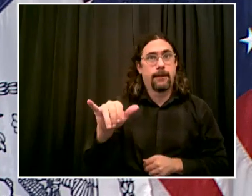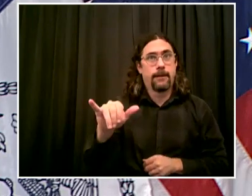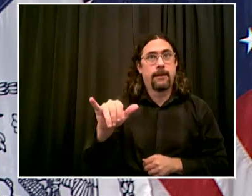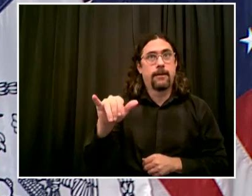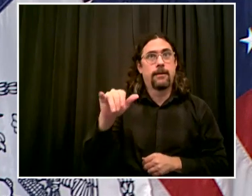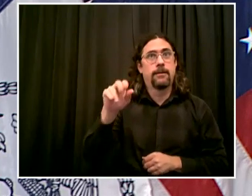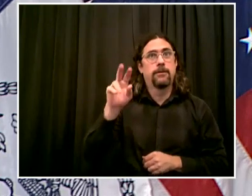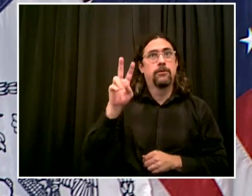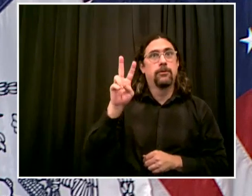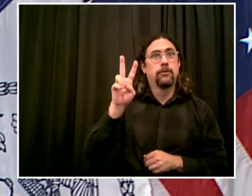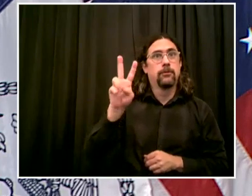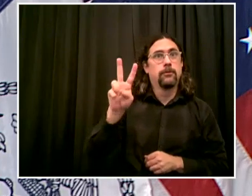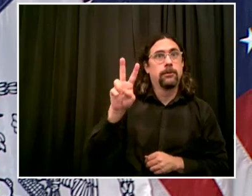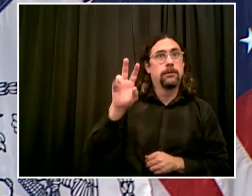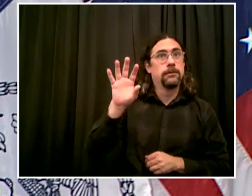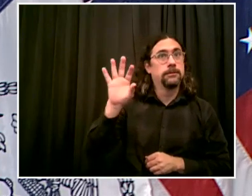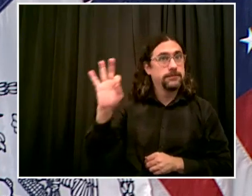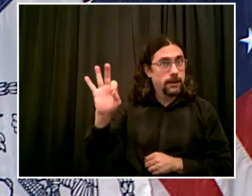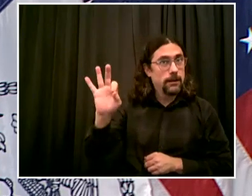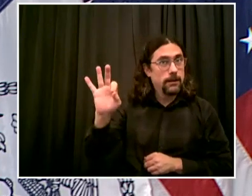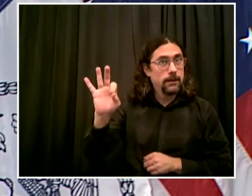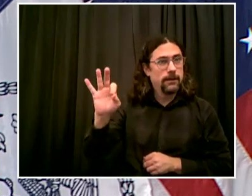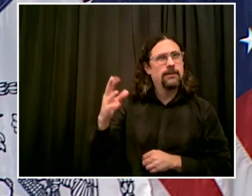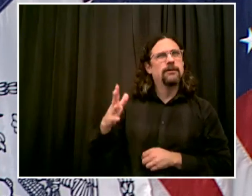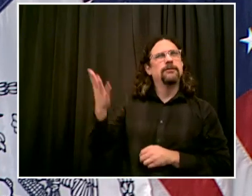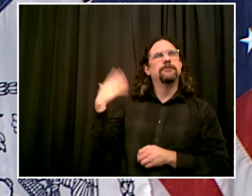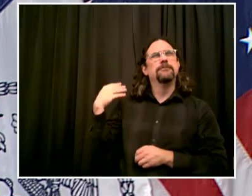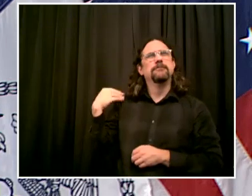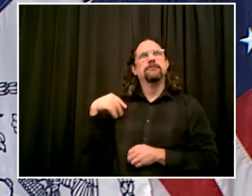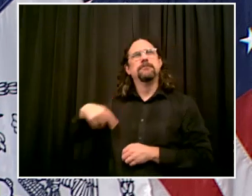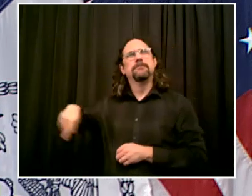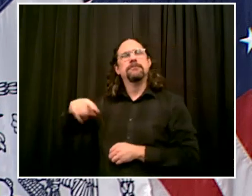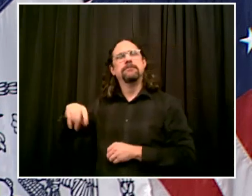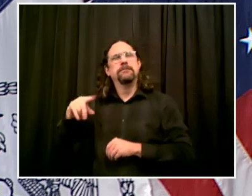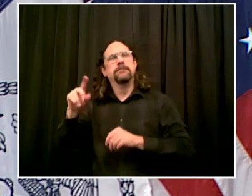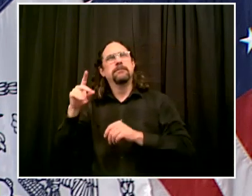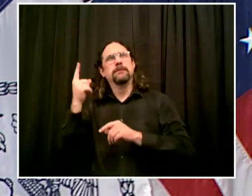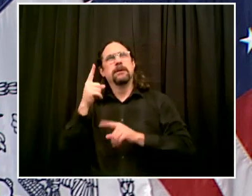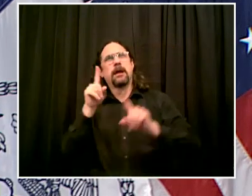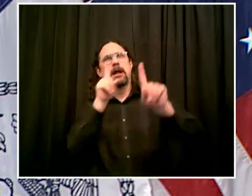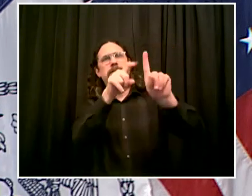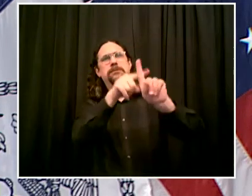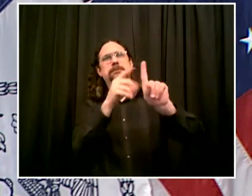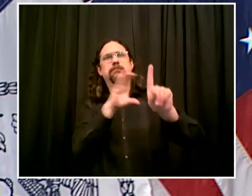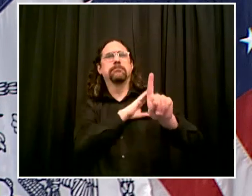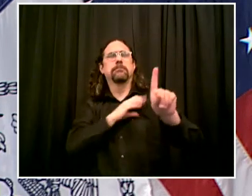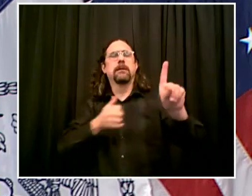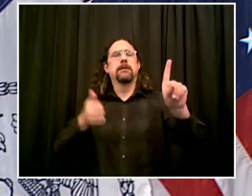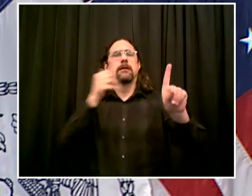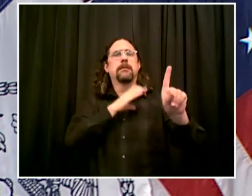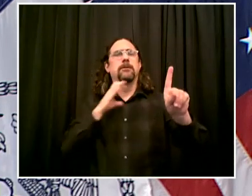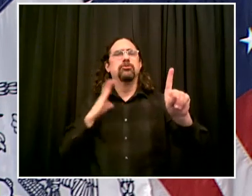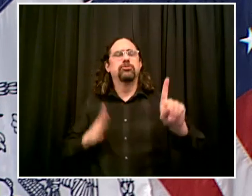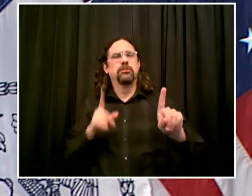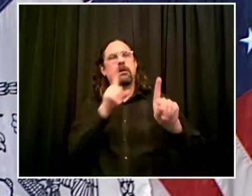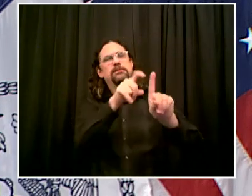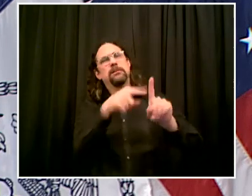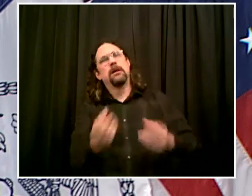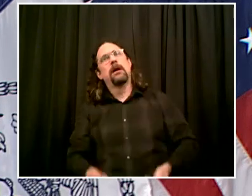THIS CALL, ON